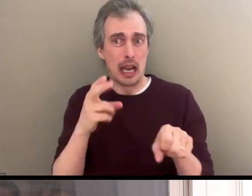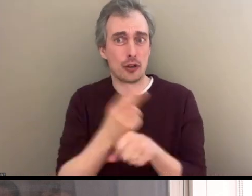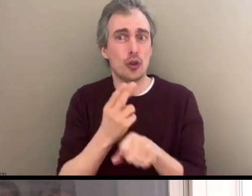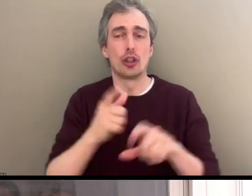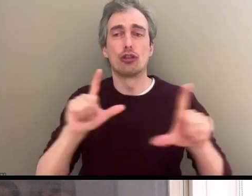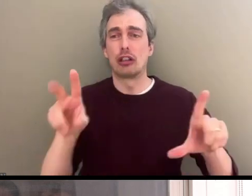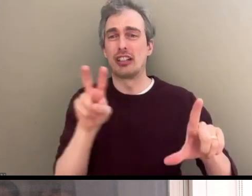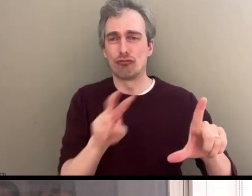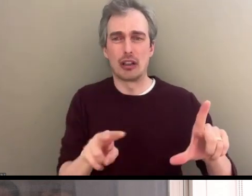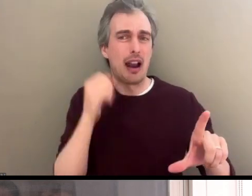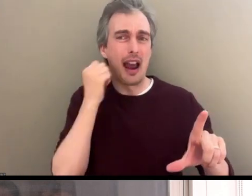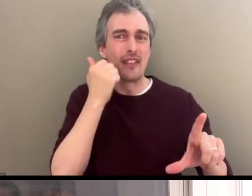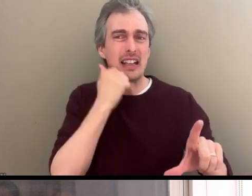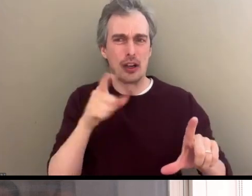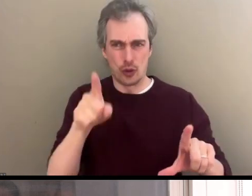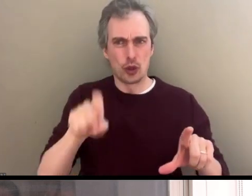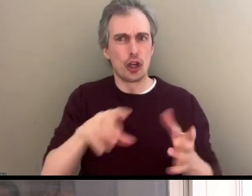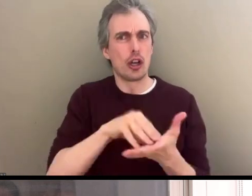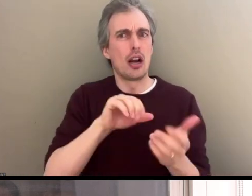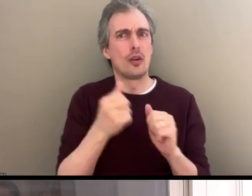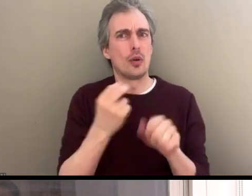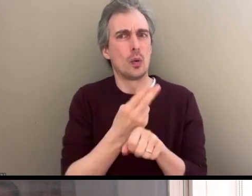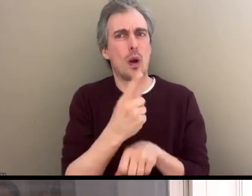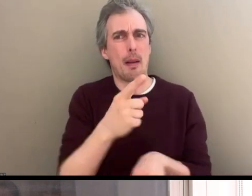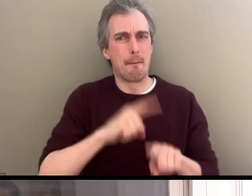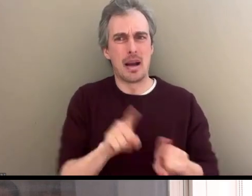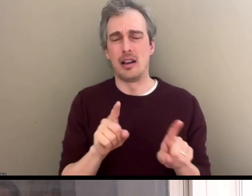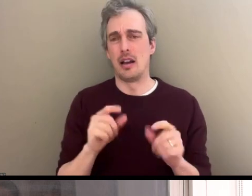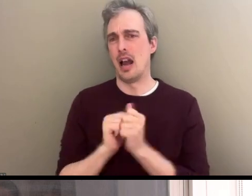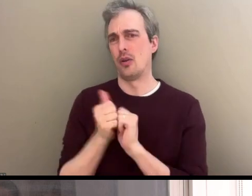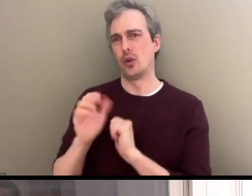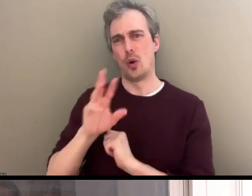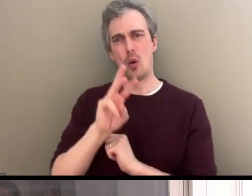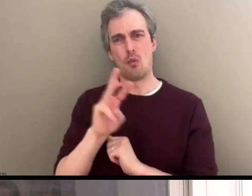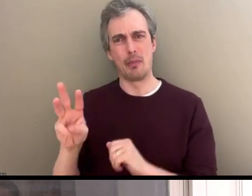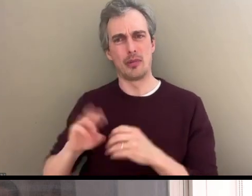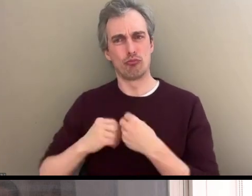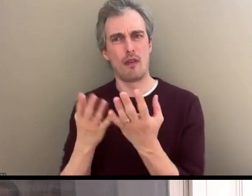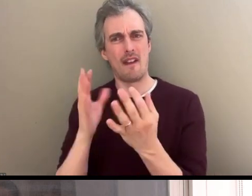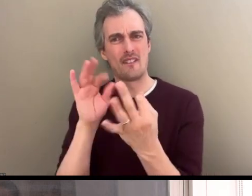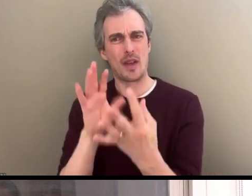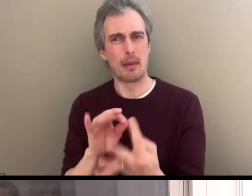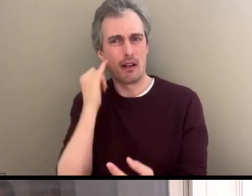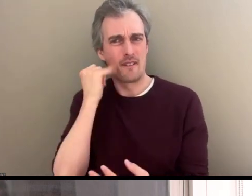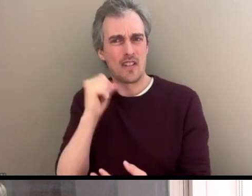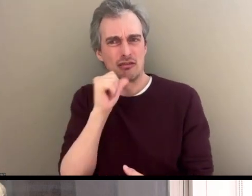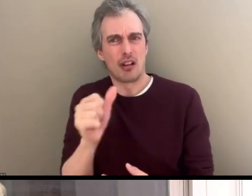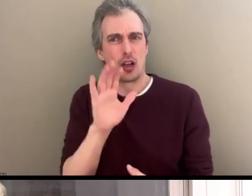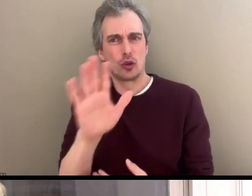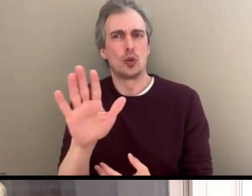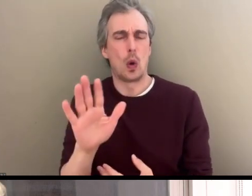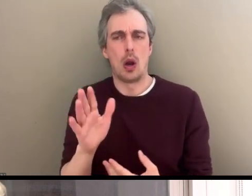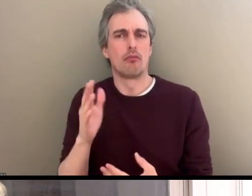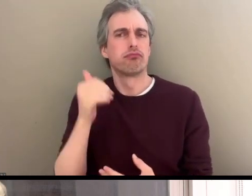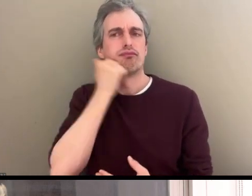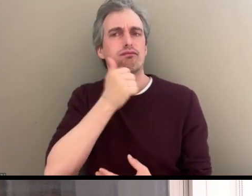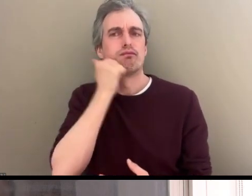But how does your website give that feedback if that's not your bread and butter, right? So you need screen reader users.